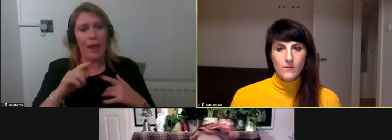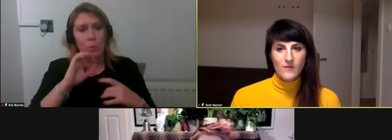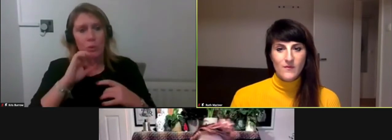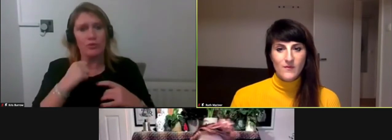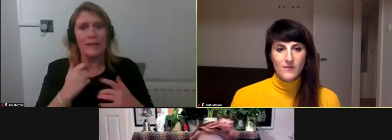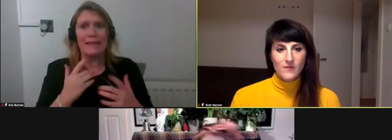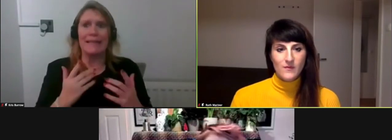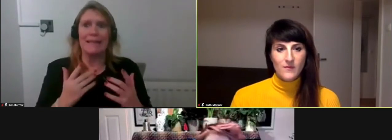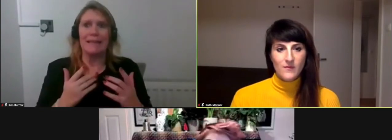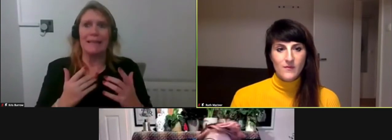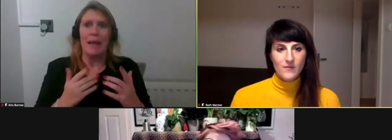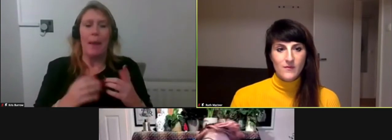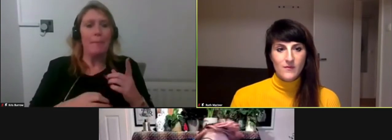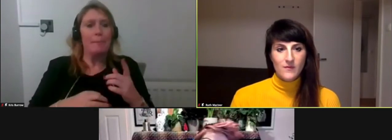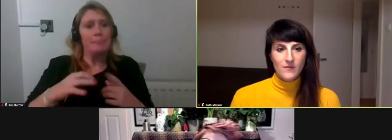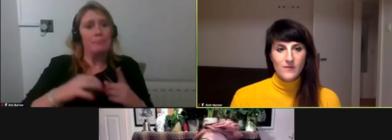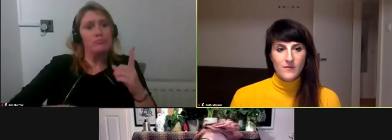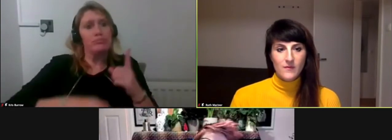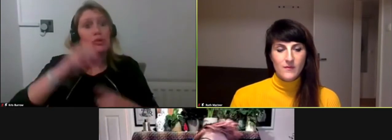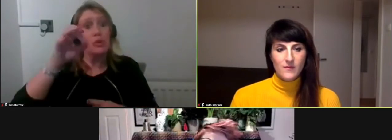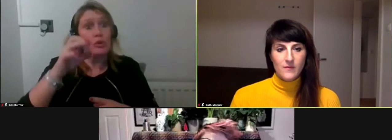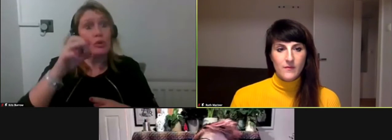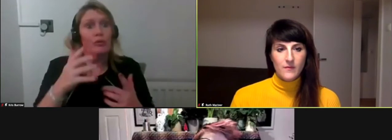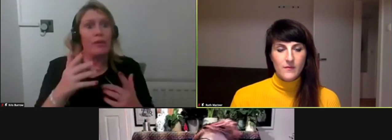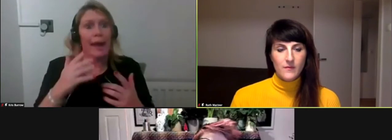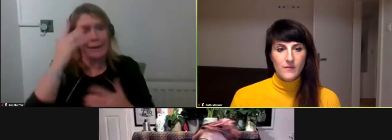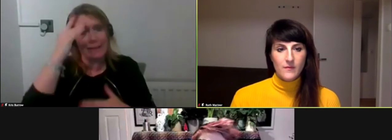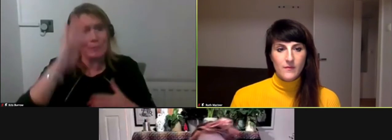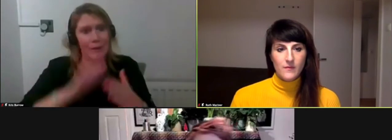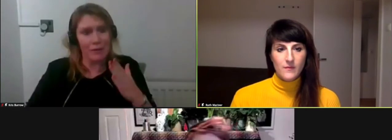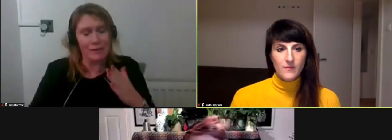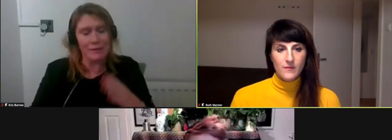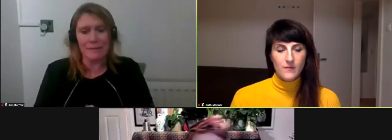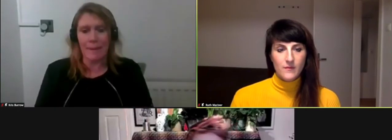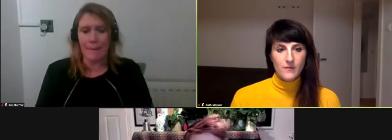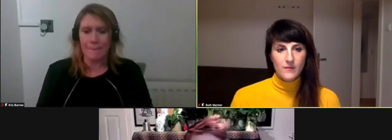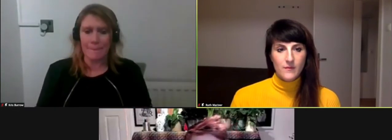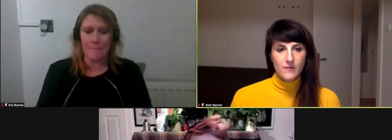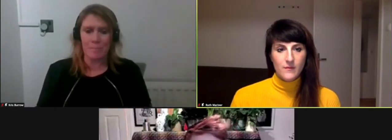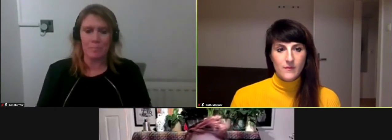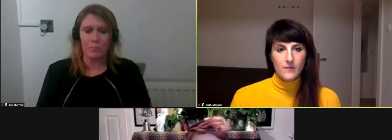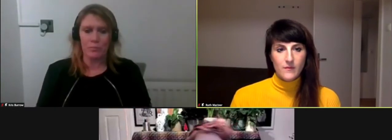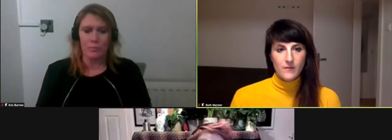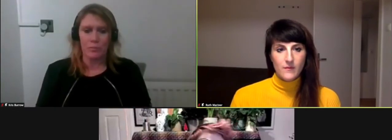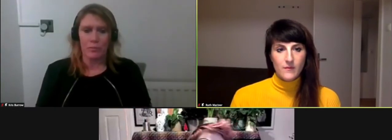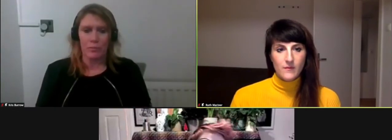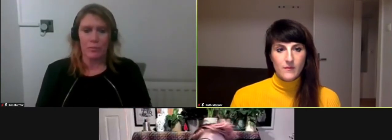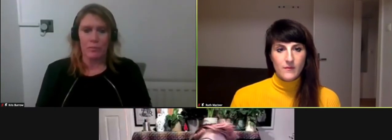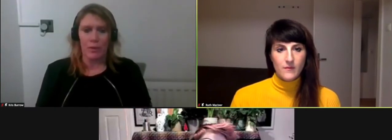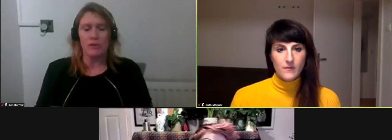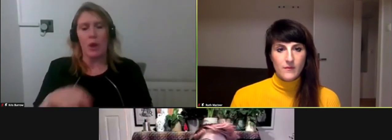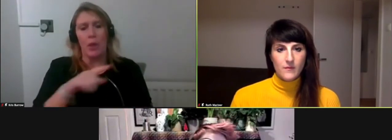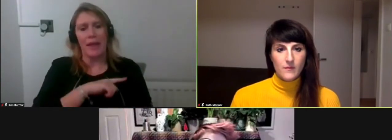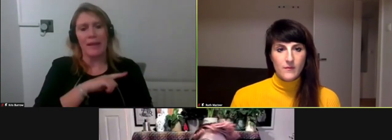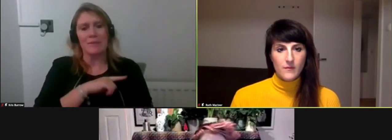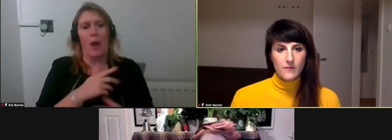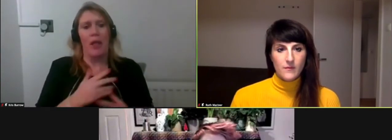gives you a little bit of insight into where the conversations that we have been having from a sound perspective and a